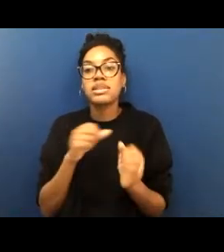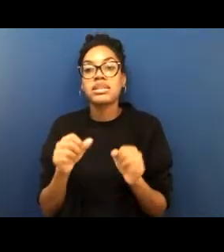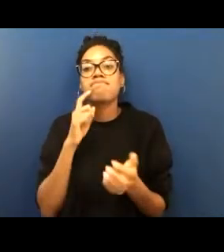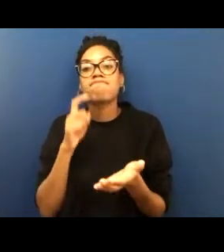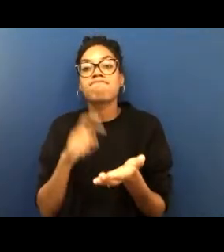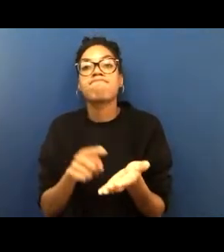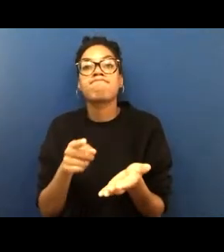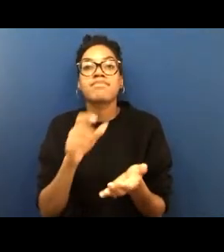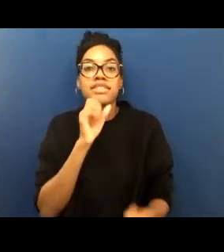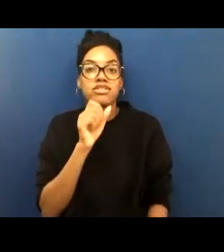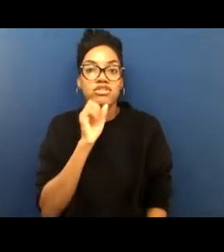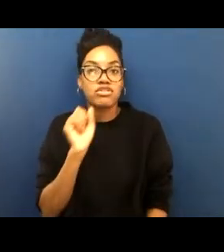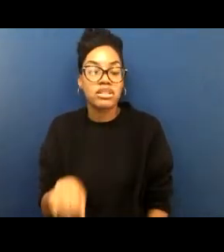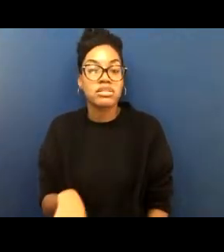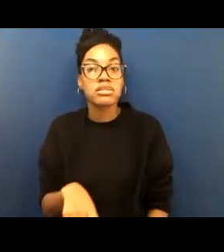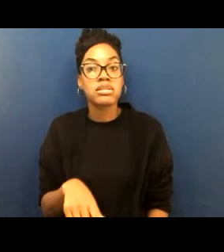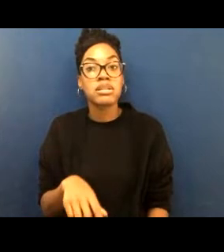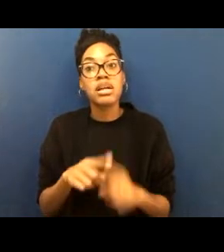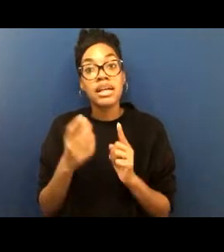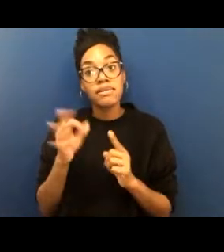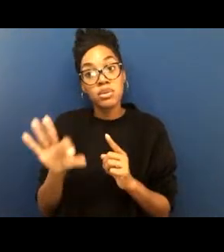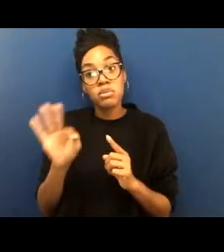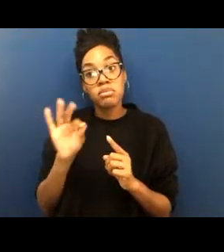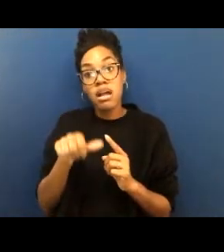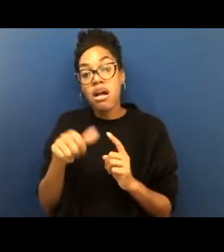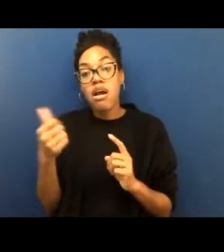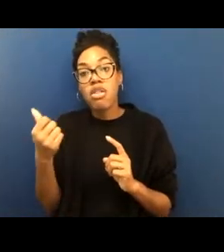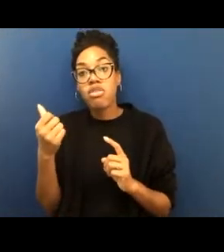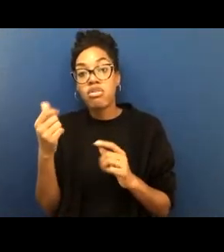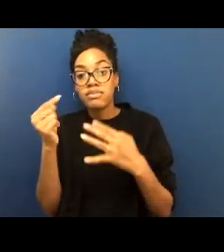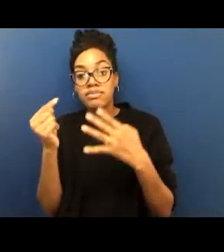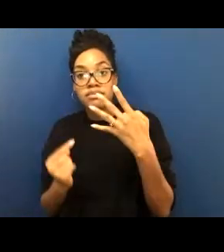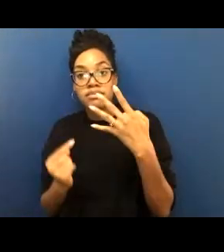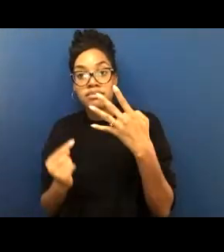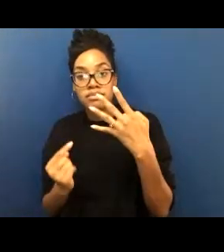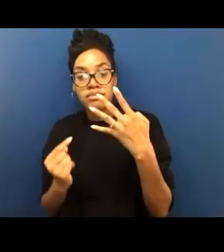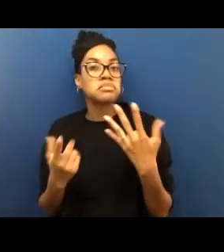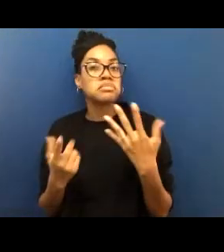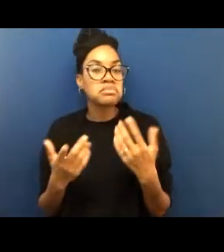But if you picked any one of those hypotheses on the last slide, those were all great guesses